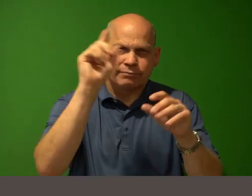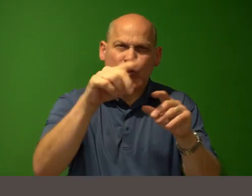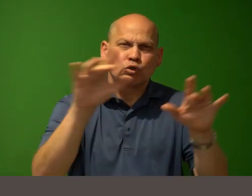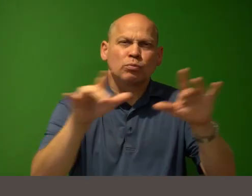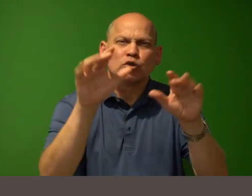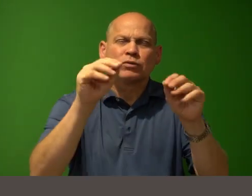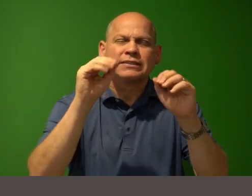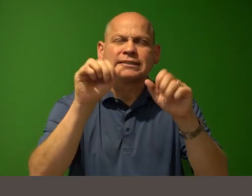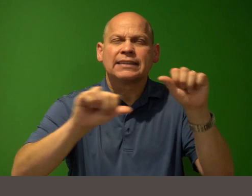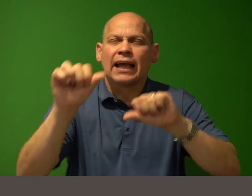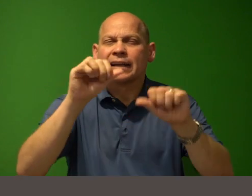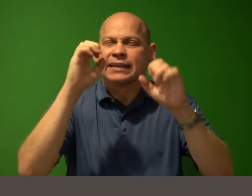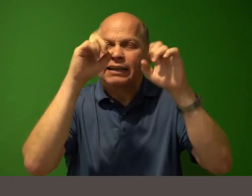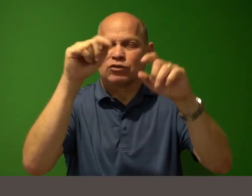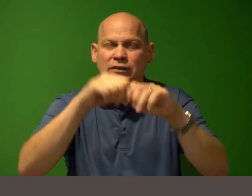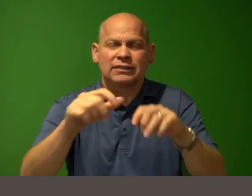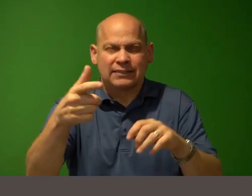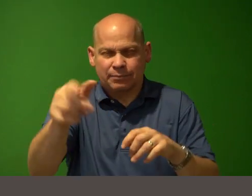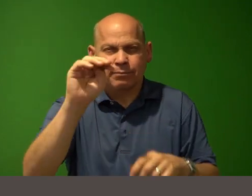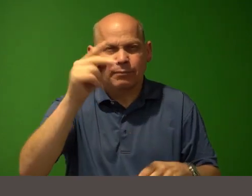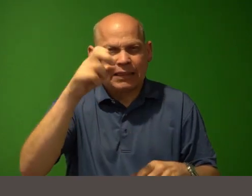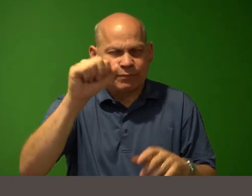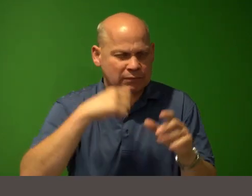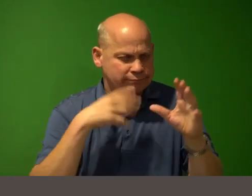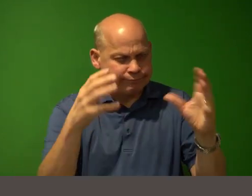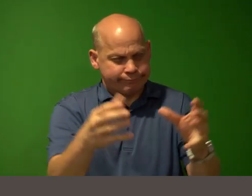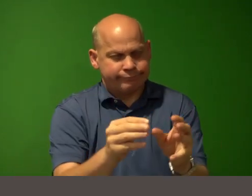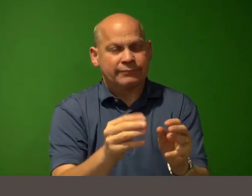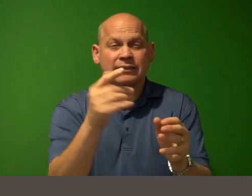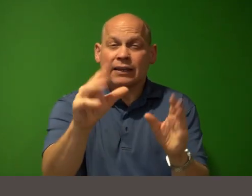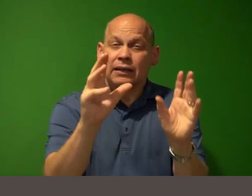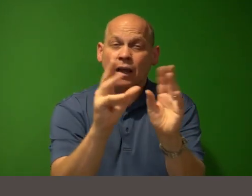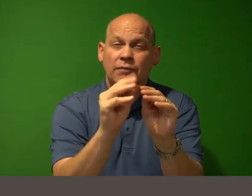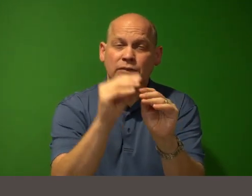conference in Memphis, Tennessee. It is a conference for computer science educators